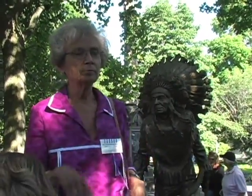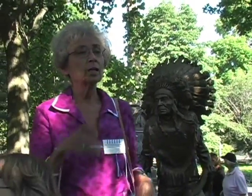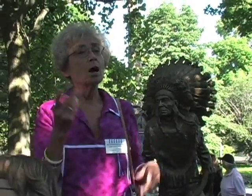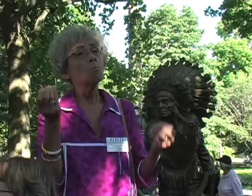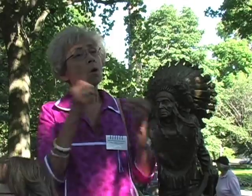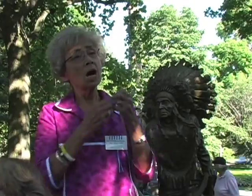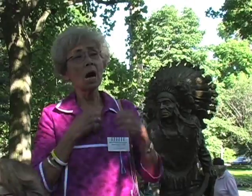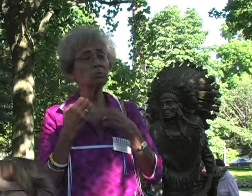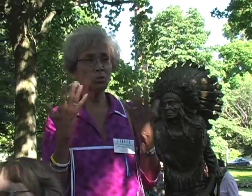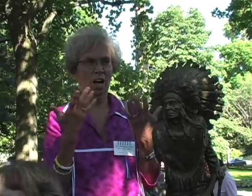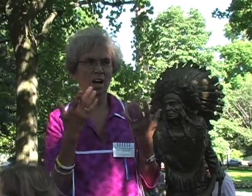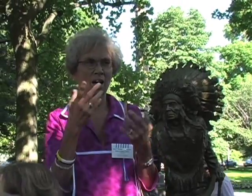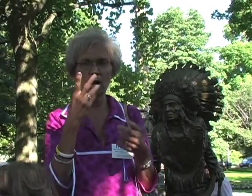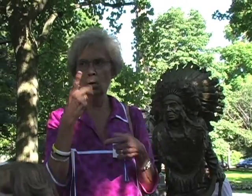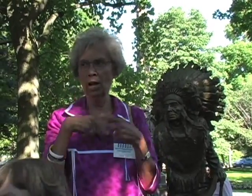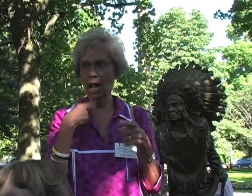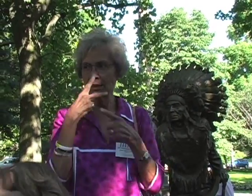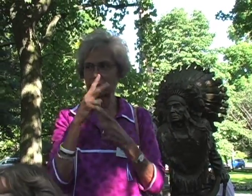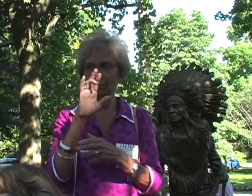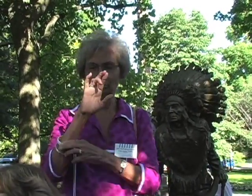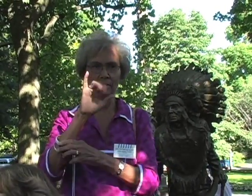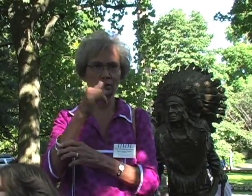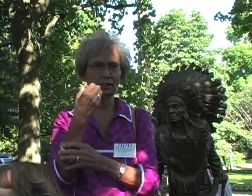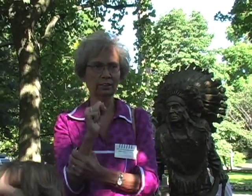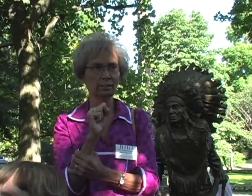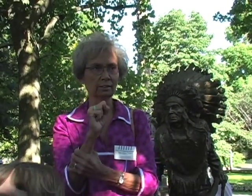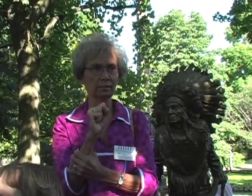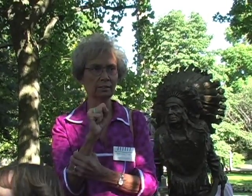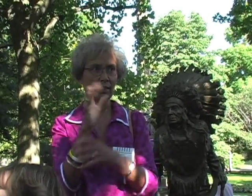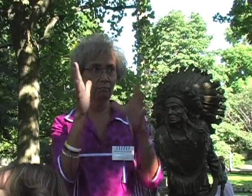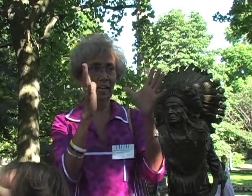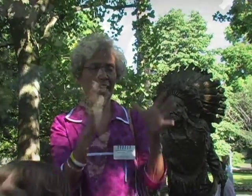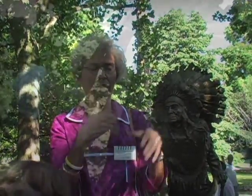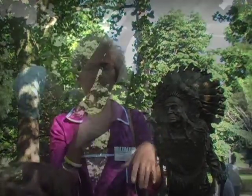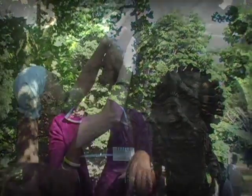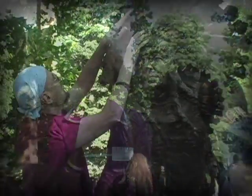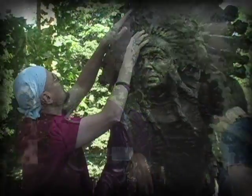What does impact on my emotions.. When I saw RJS feel the statue of my father..